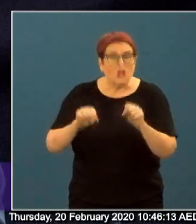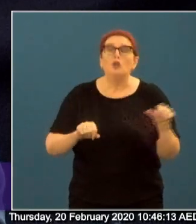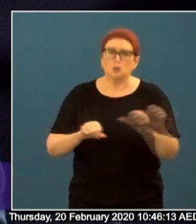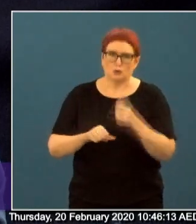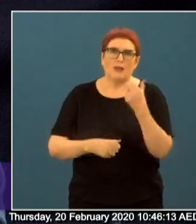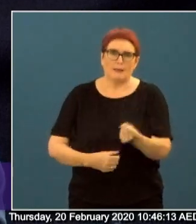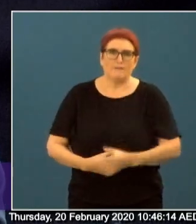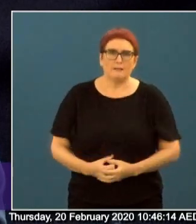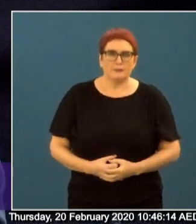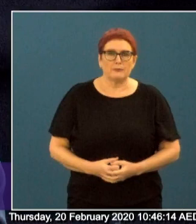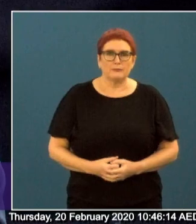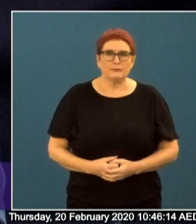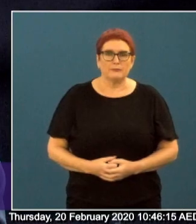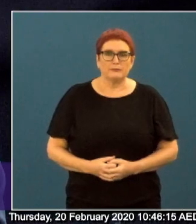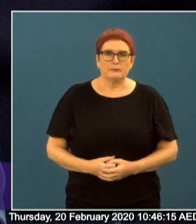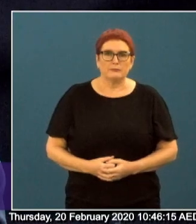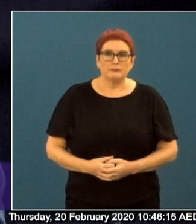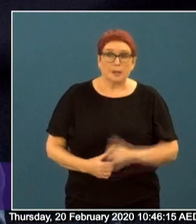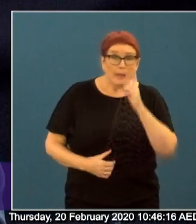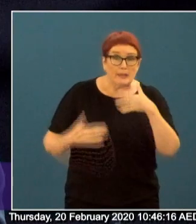and that outcomes should be routinely reported.